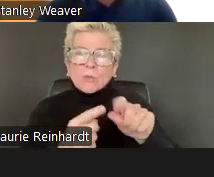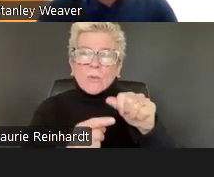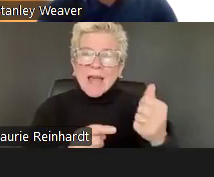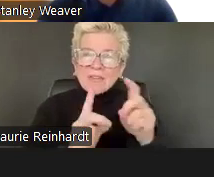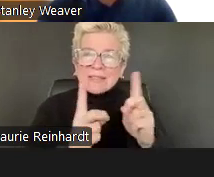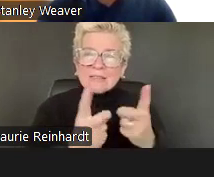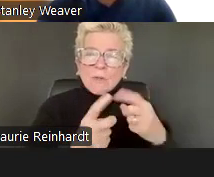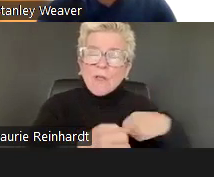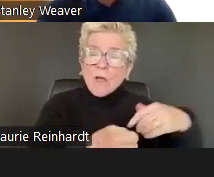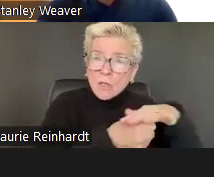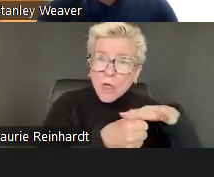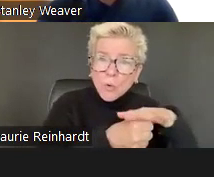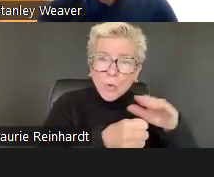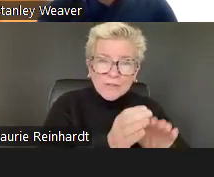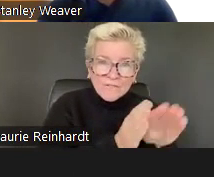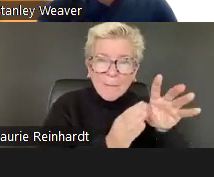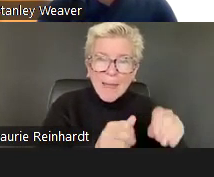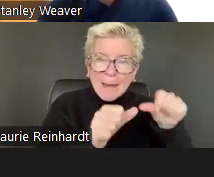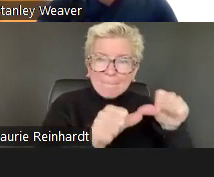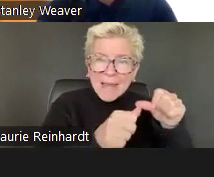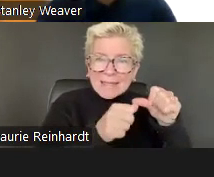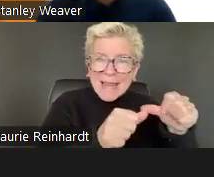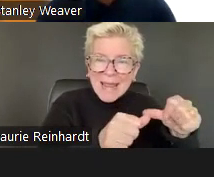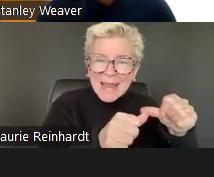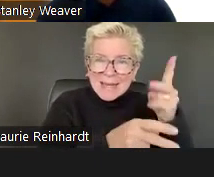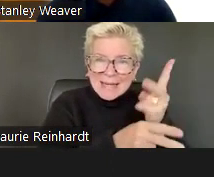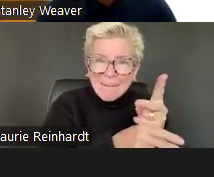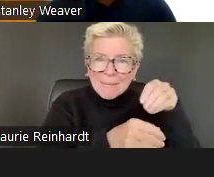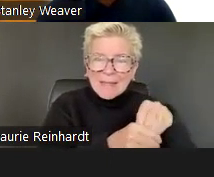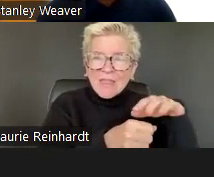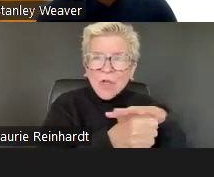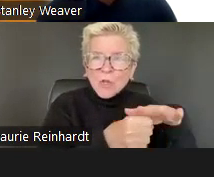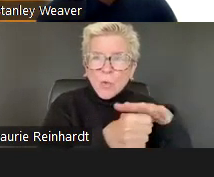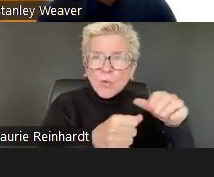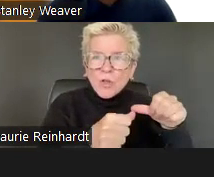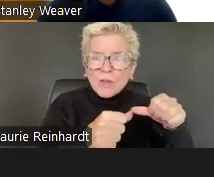at the local level and do not transfer from District to District unless the